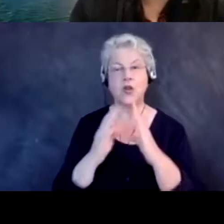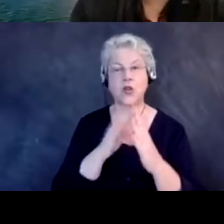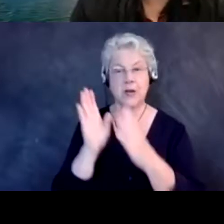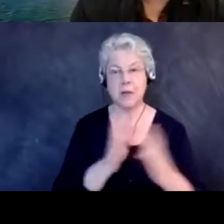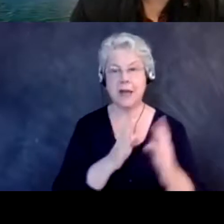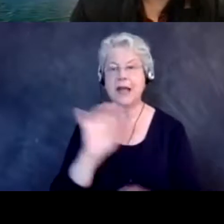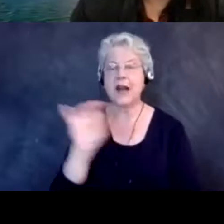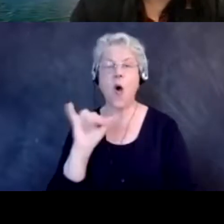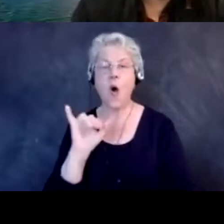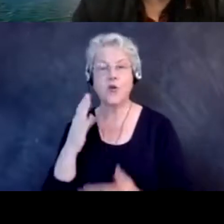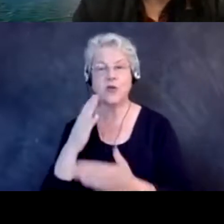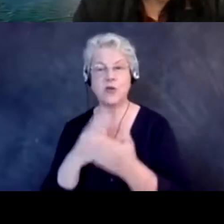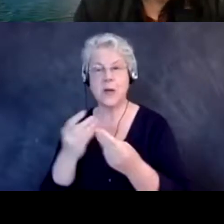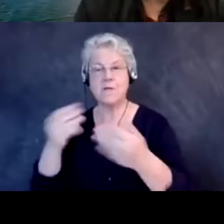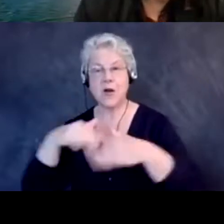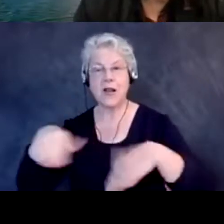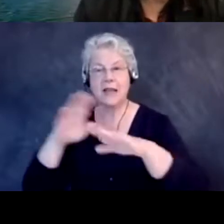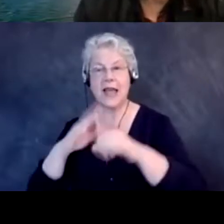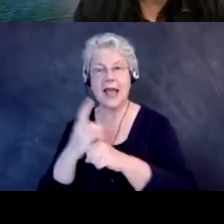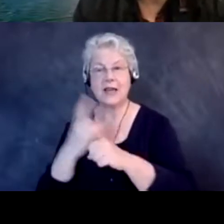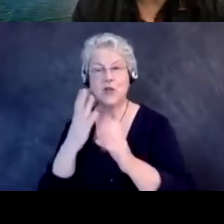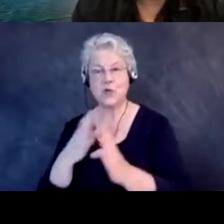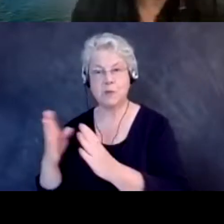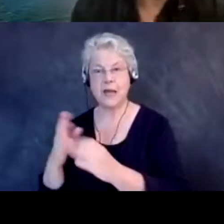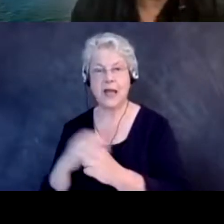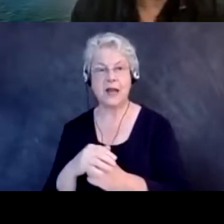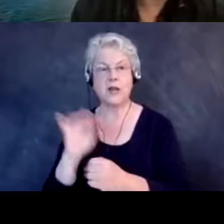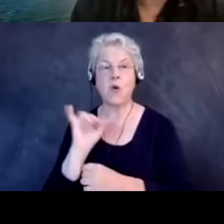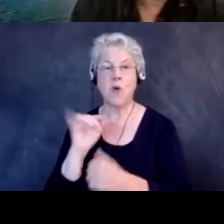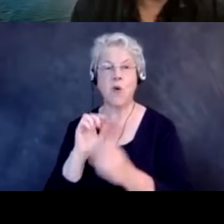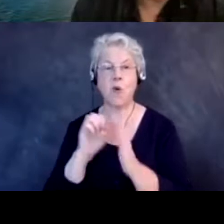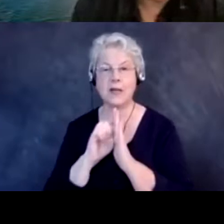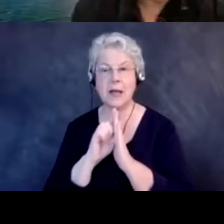for land use planning. And some of those would be putting food back into the ocean. So,